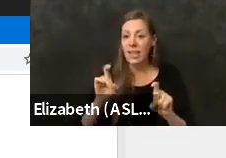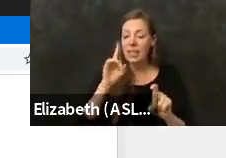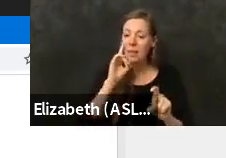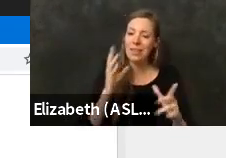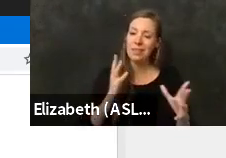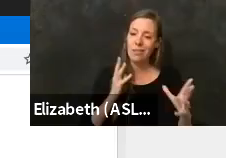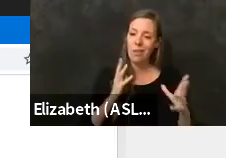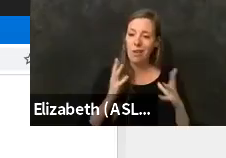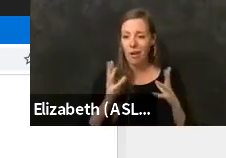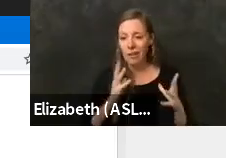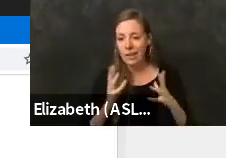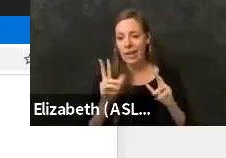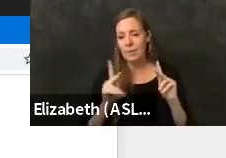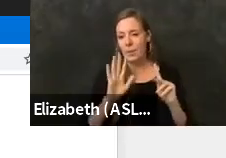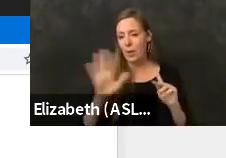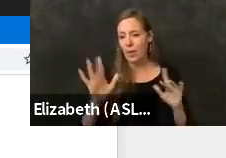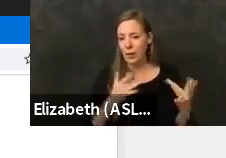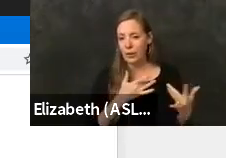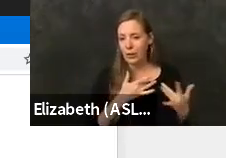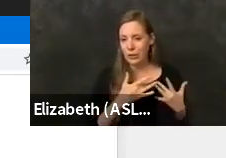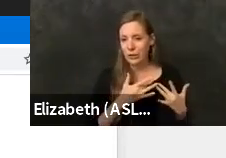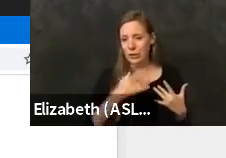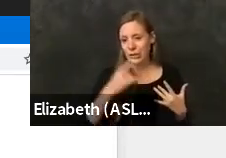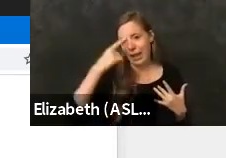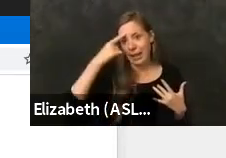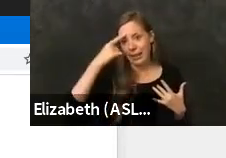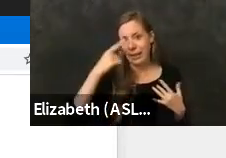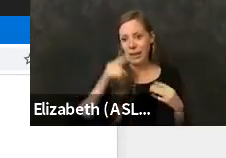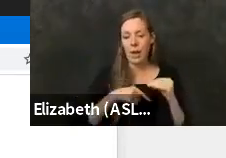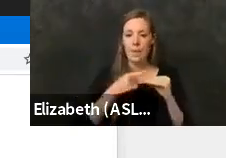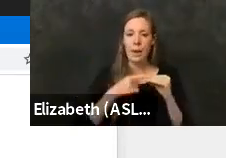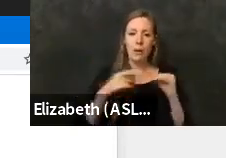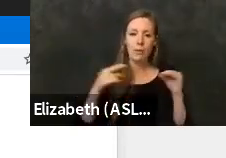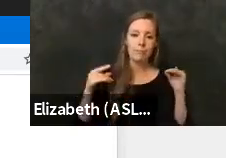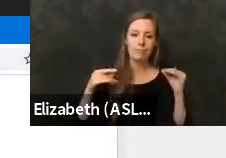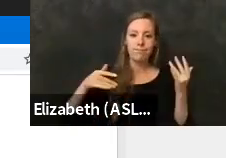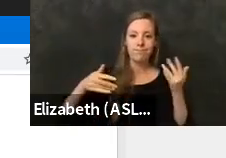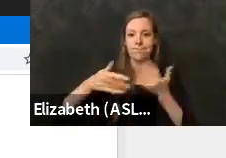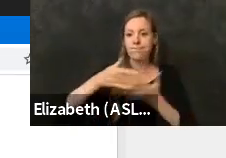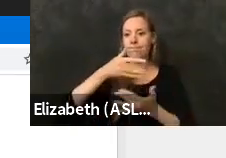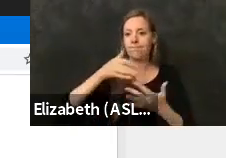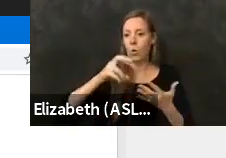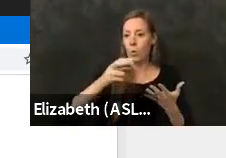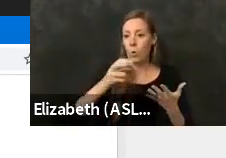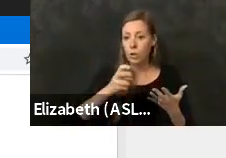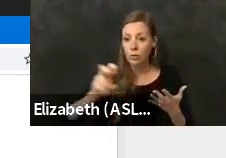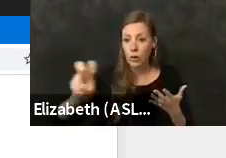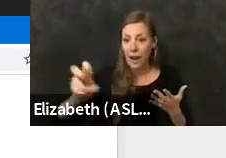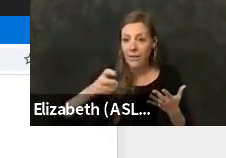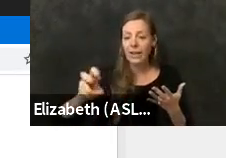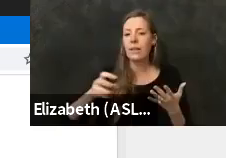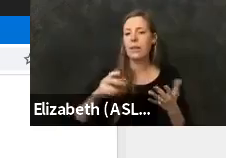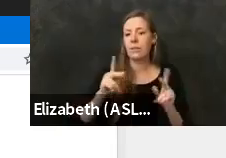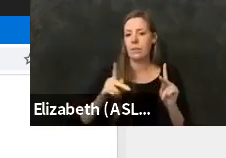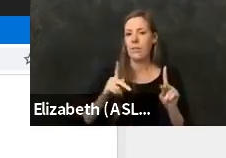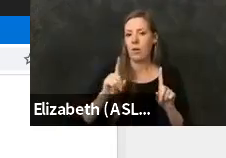people's concern, I believe, about potentially getting together with family or traveling or or things like that, testing went up and up and up.